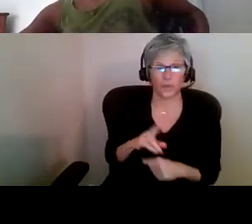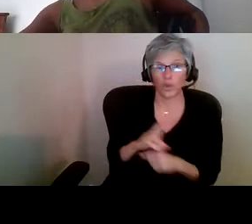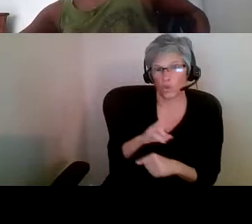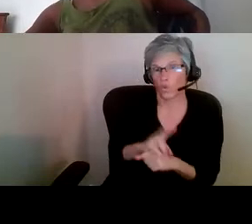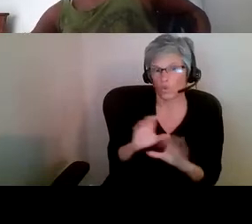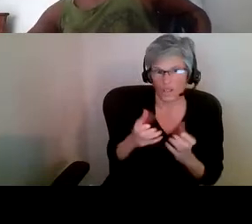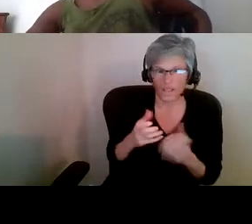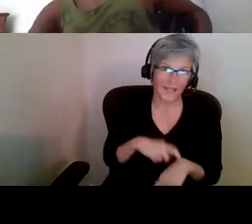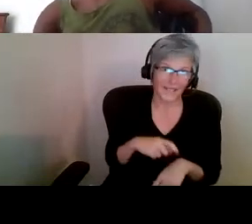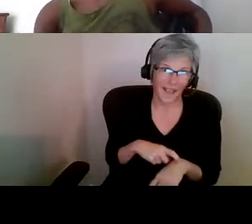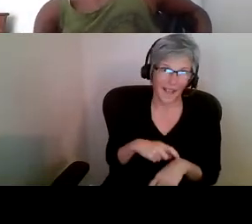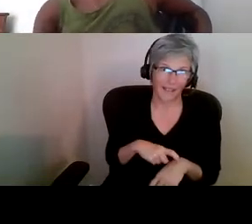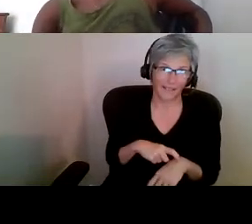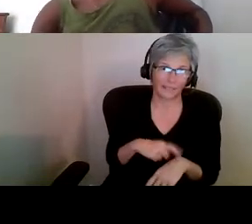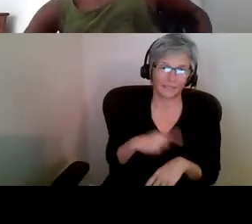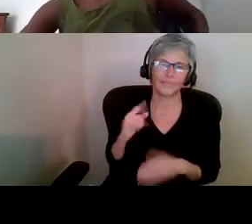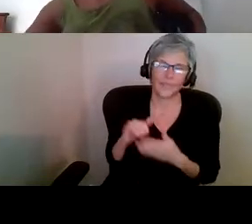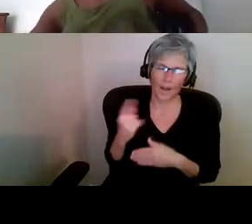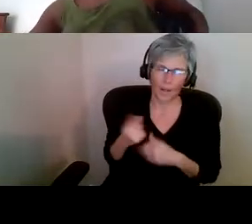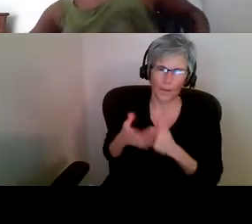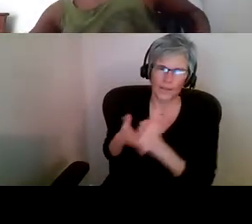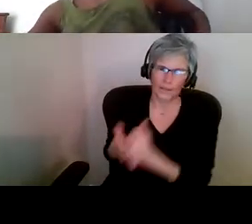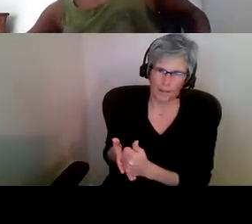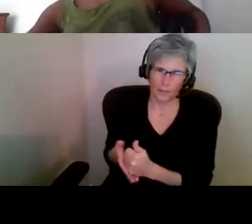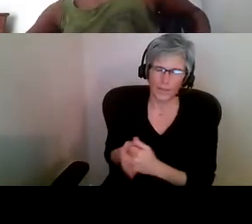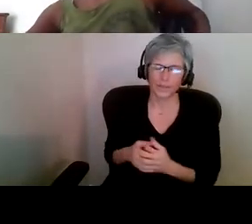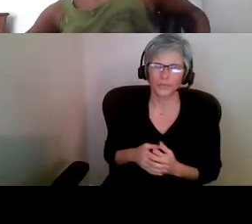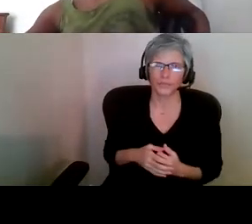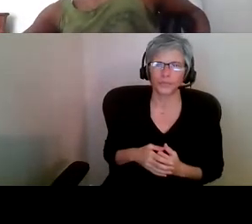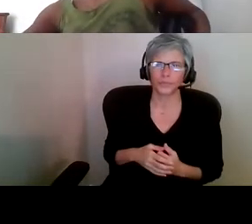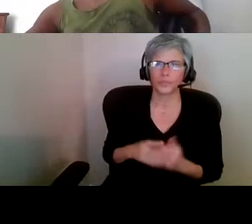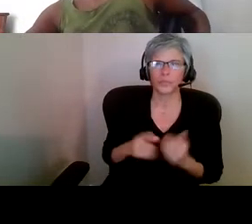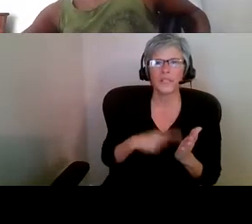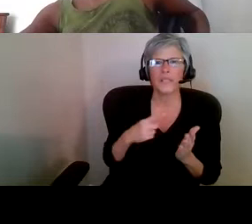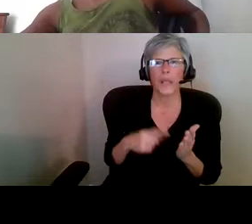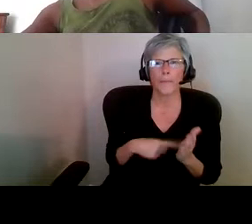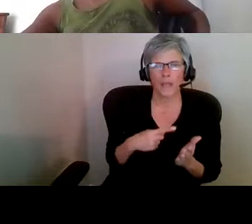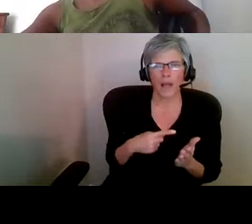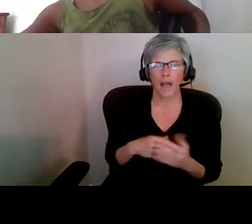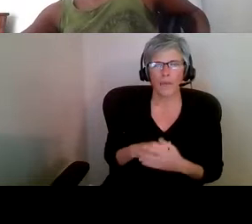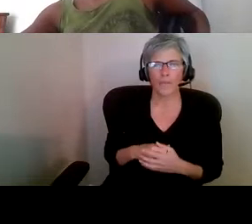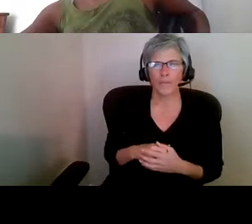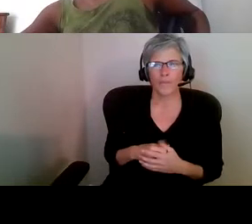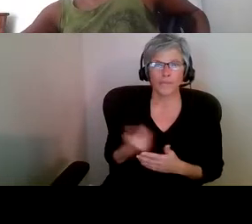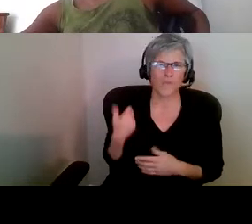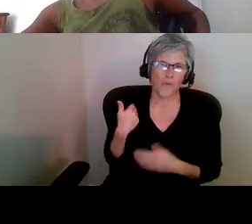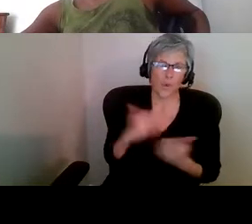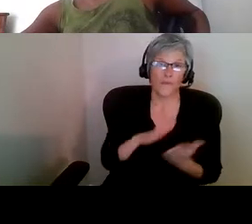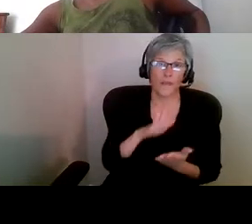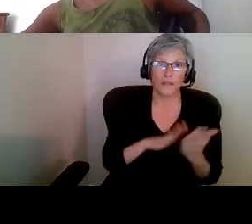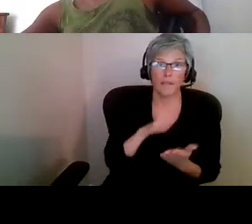always is helpful, sometimes what faculty, when we had a face-to-face would bring in ipads